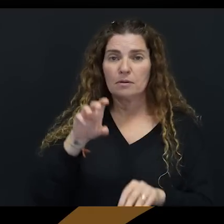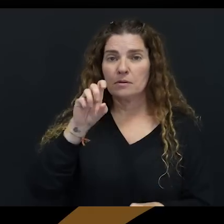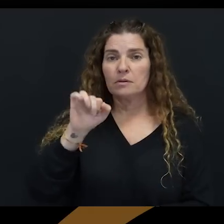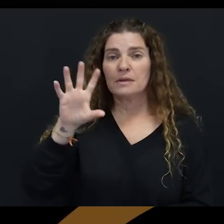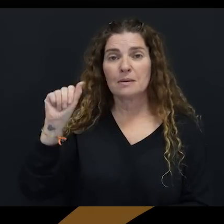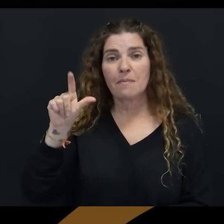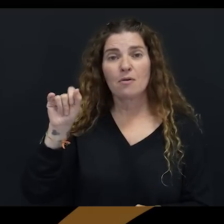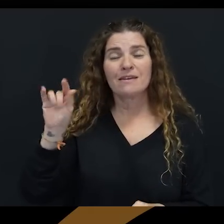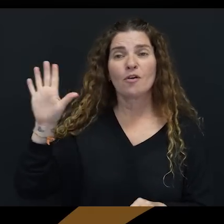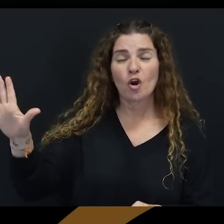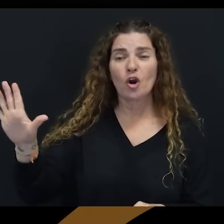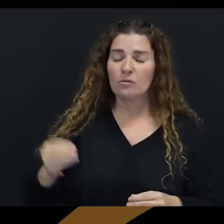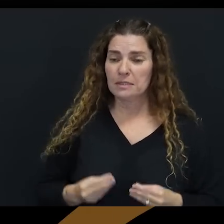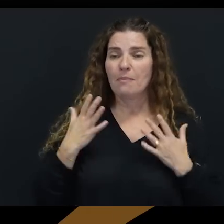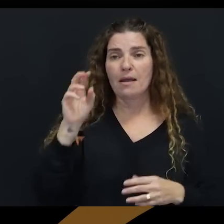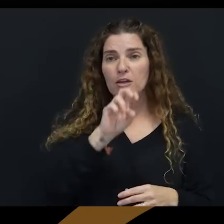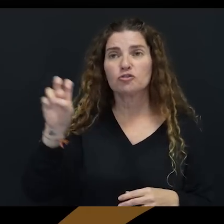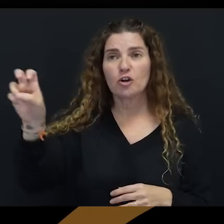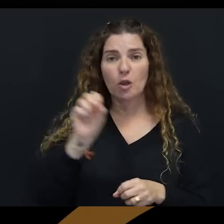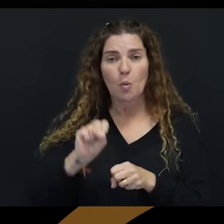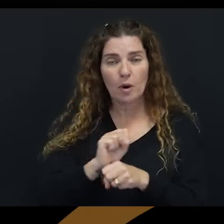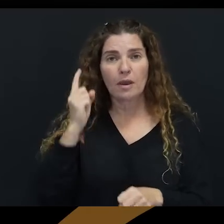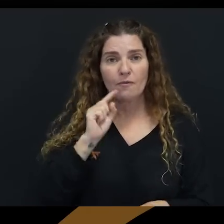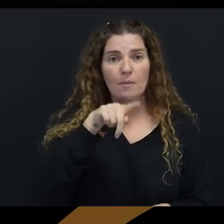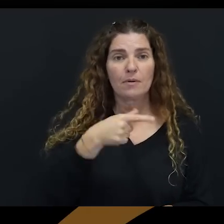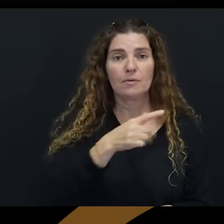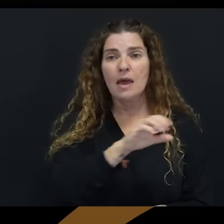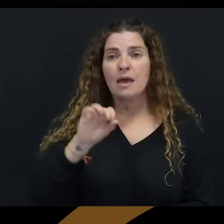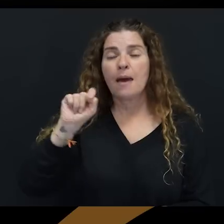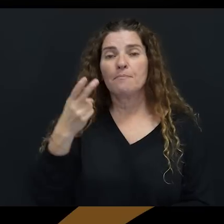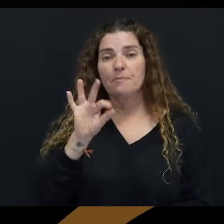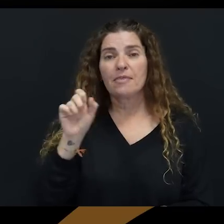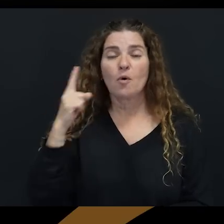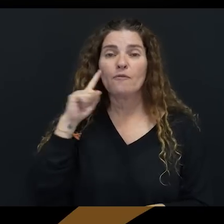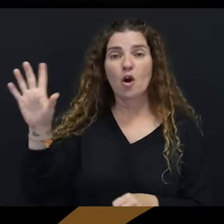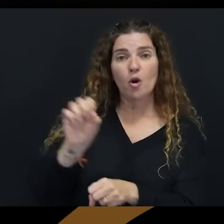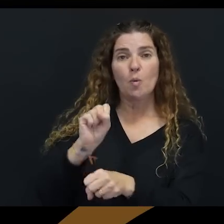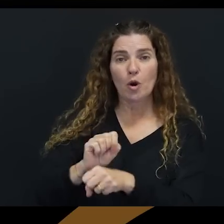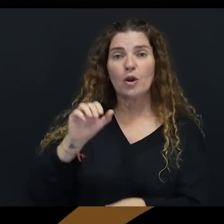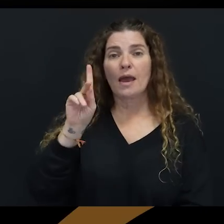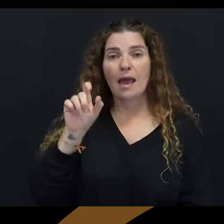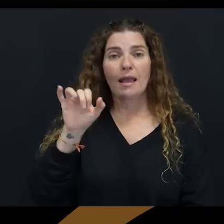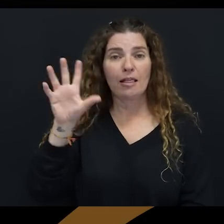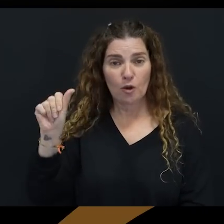From Sumaira Latif's inspiring journey at Procter and Gamble and Beth Foor’s groundbreaking work at Kellanova,